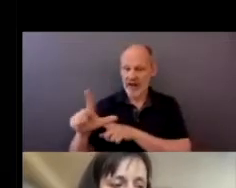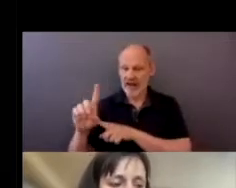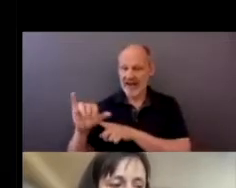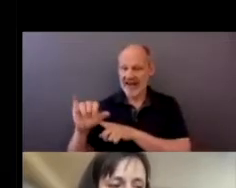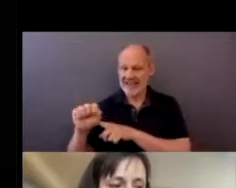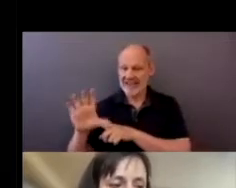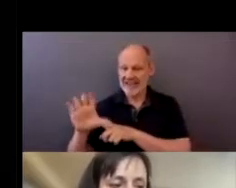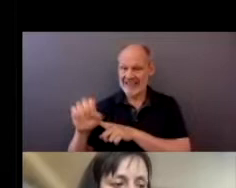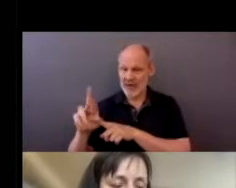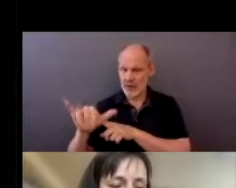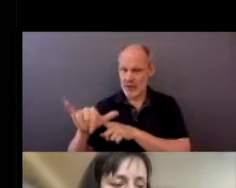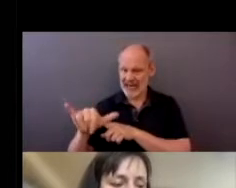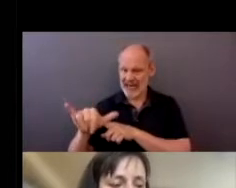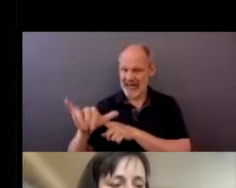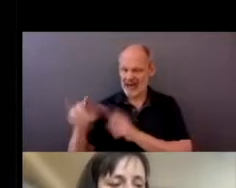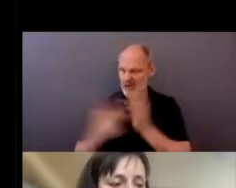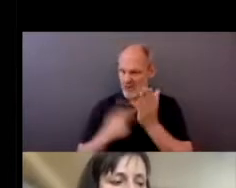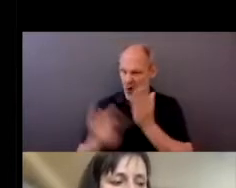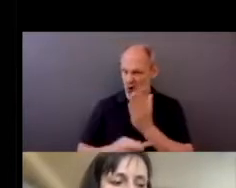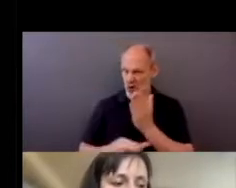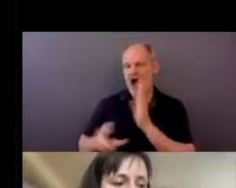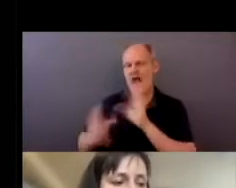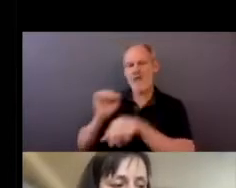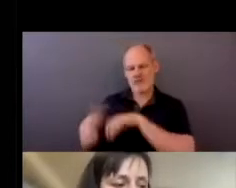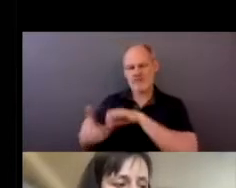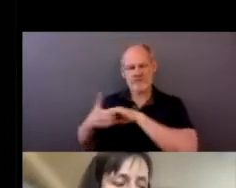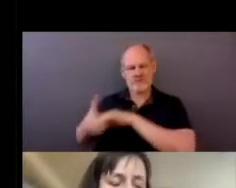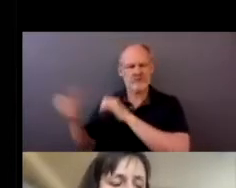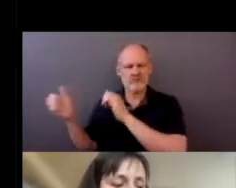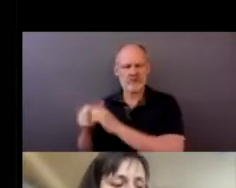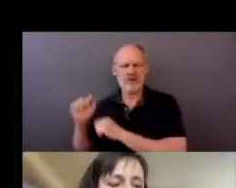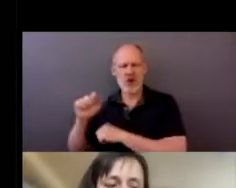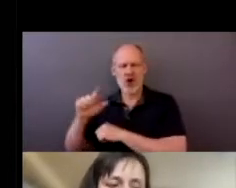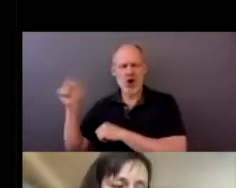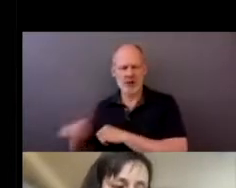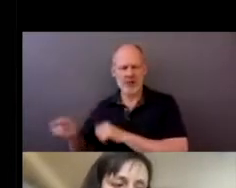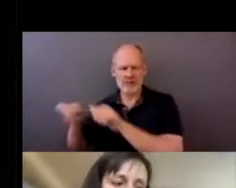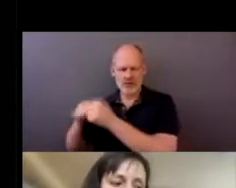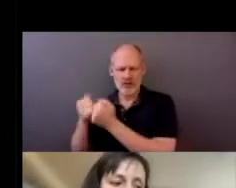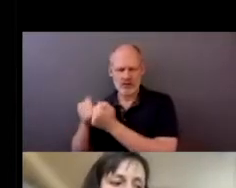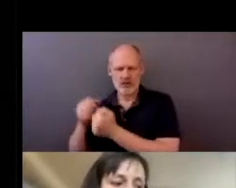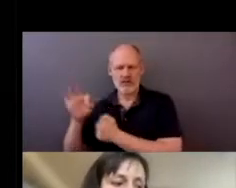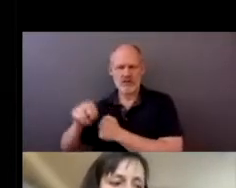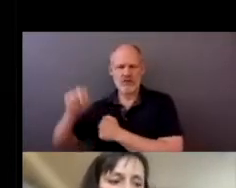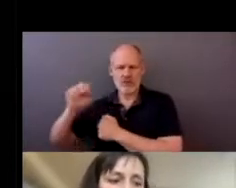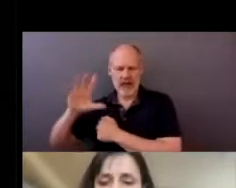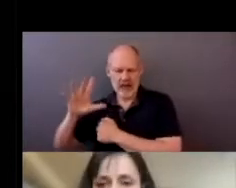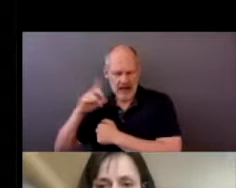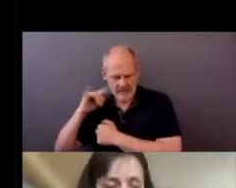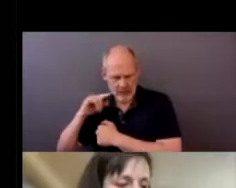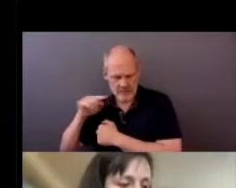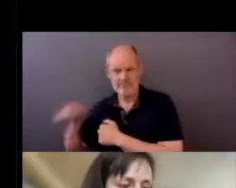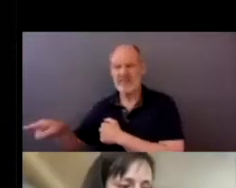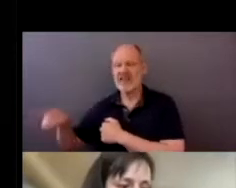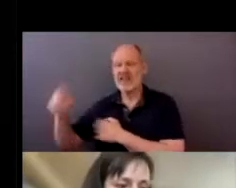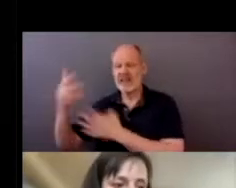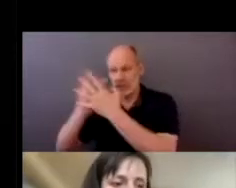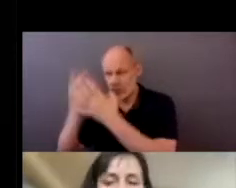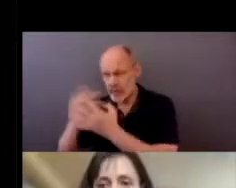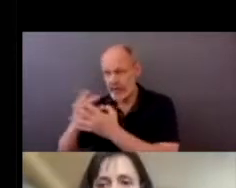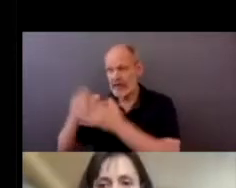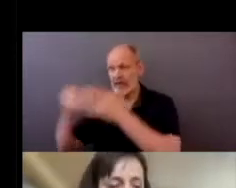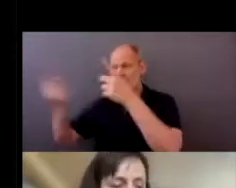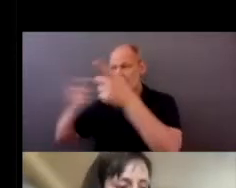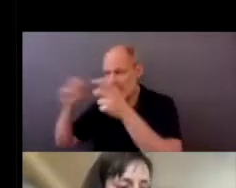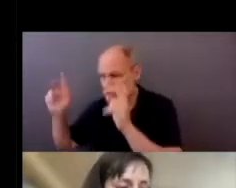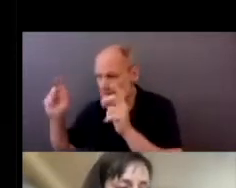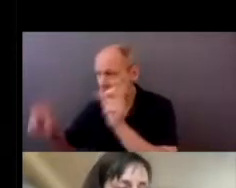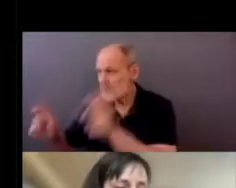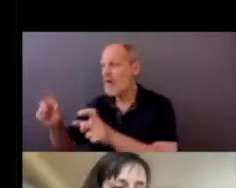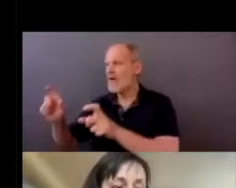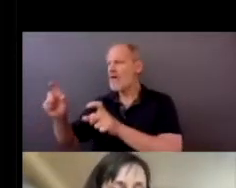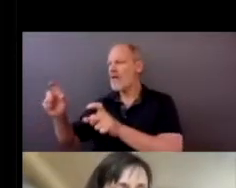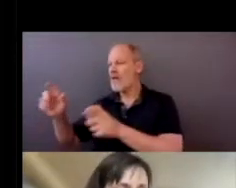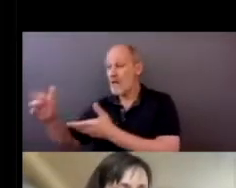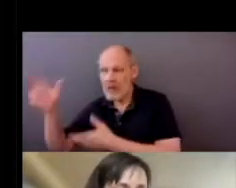California. They vet our participants, they solicit feedback for us and for docents; likewise,